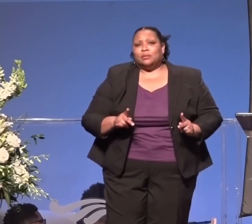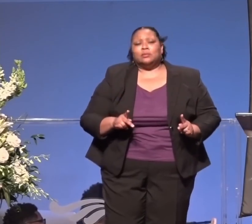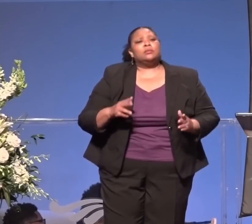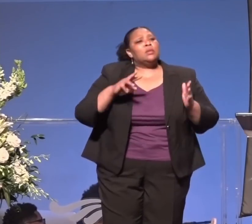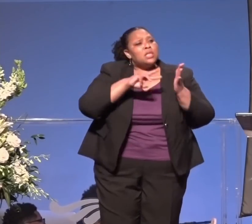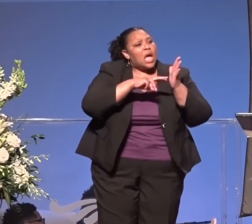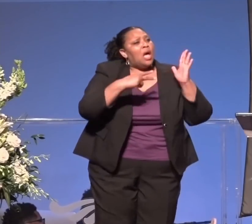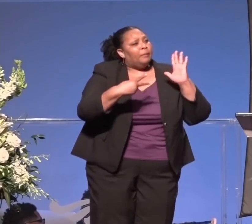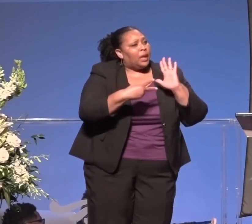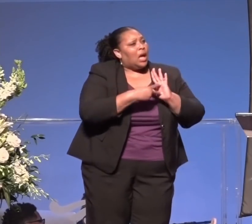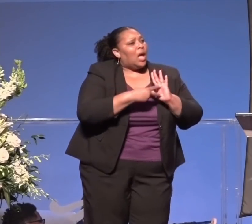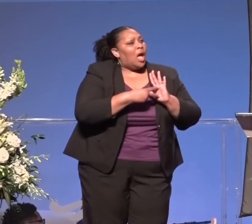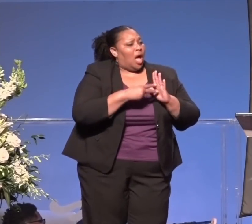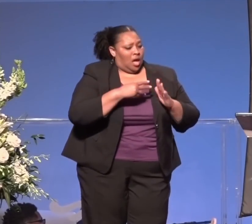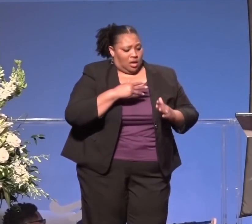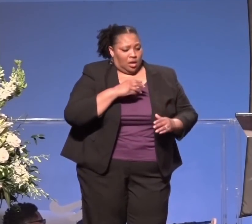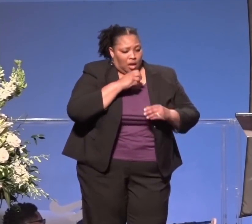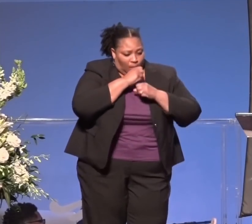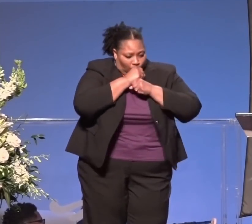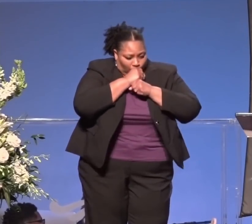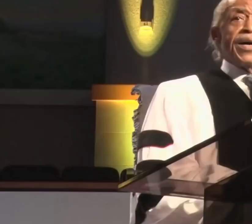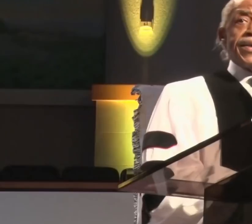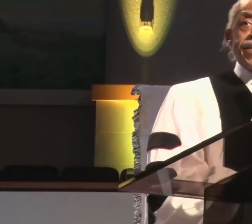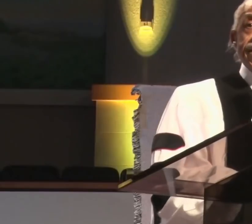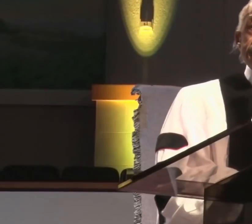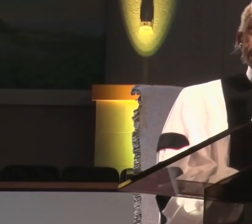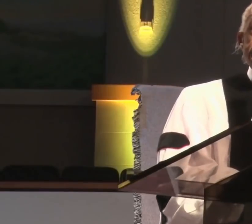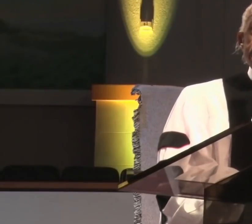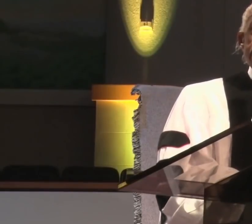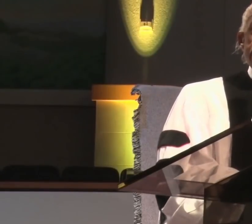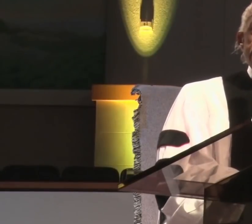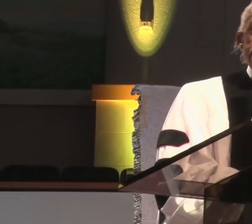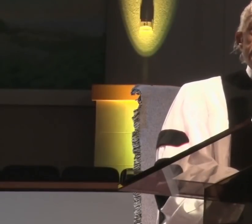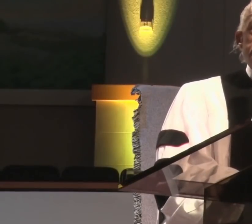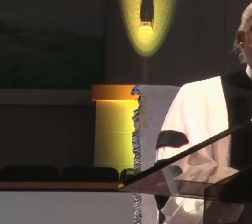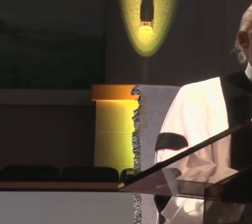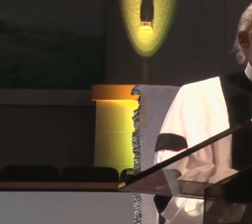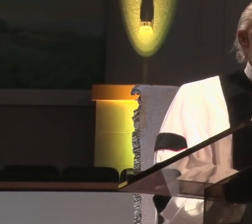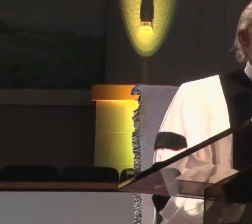LIFE, TO MAKE HIM A LIVE HUMAN